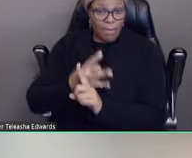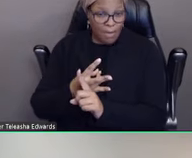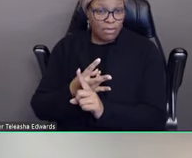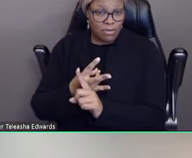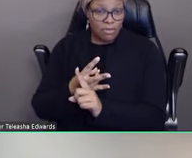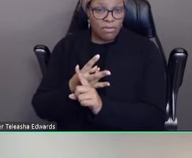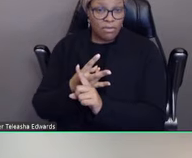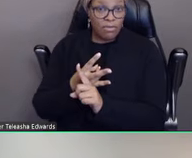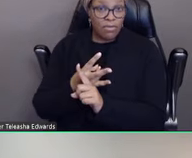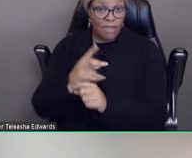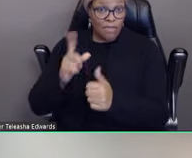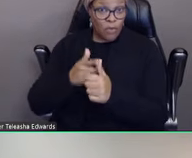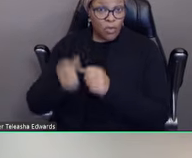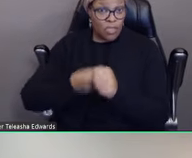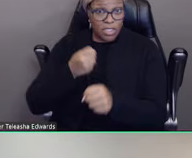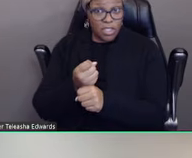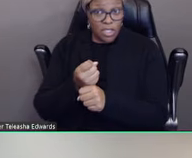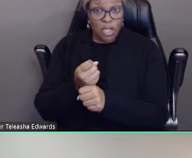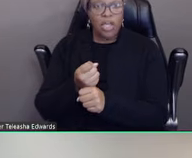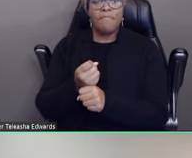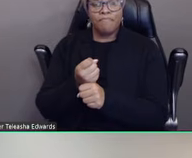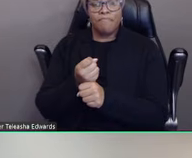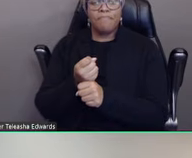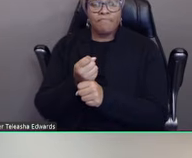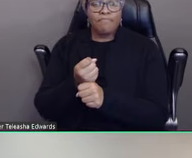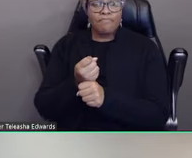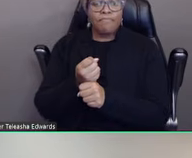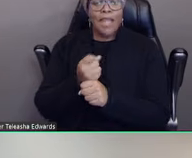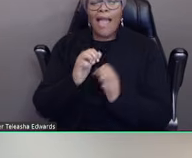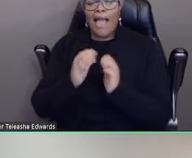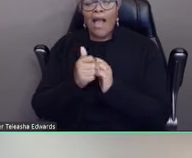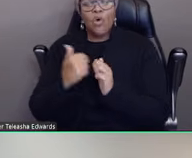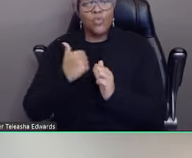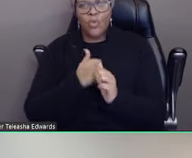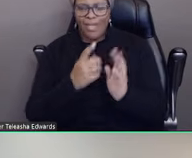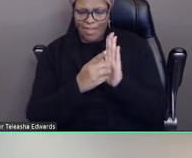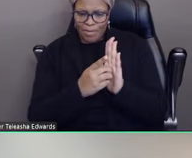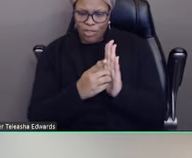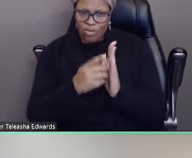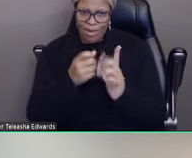first year are going to be looking towards how can we demonstrate impact and how can we set